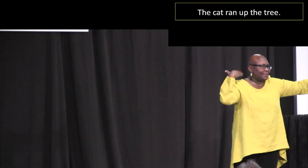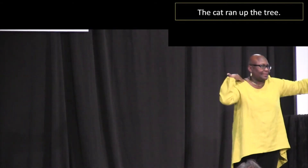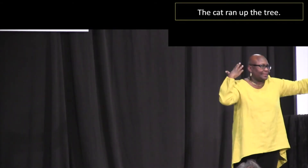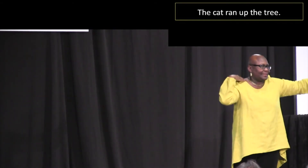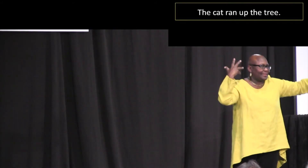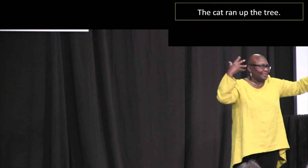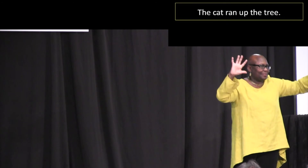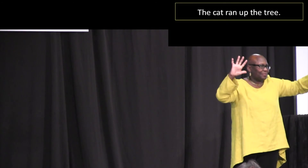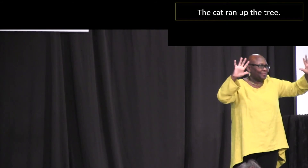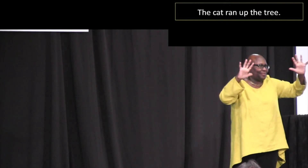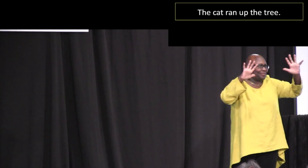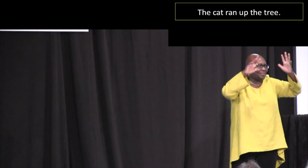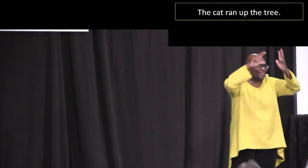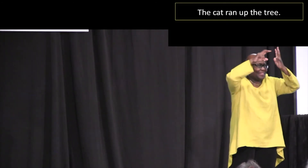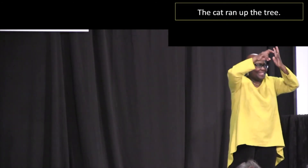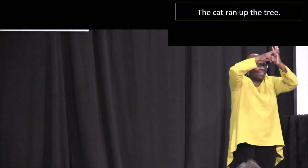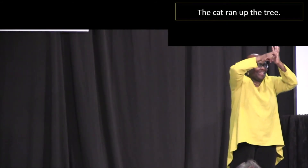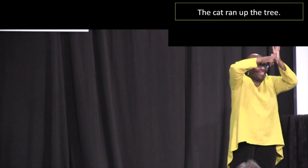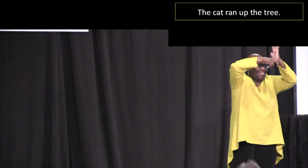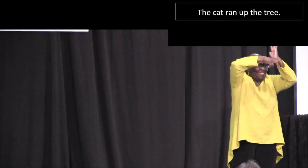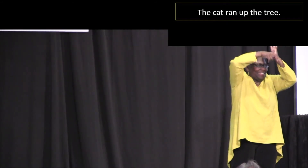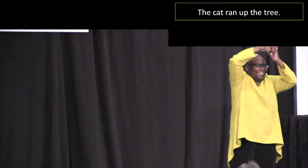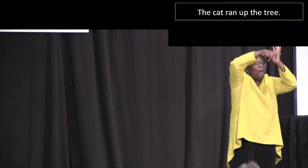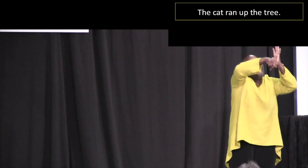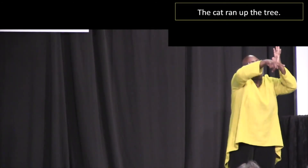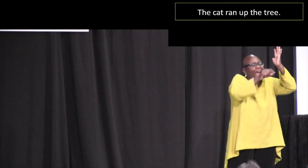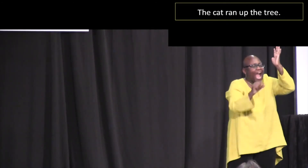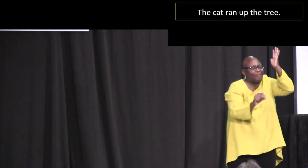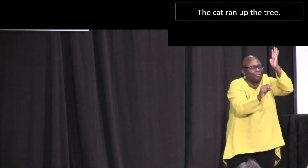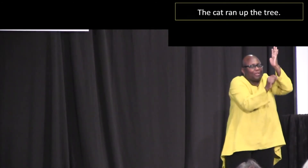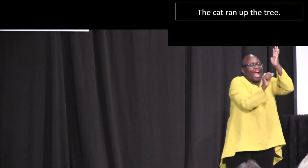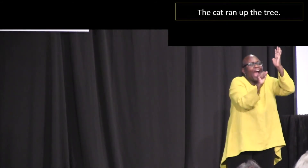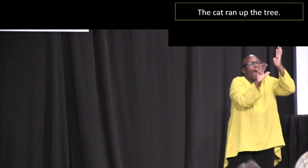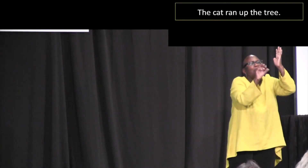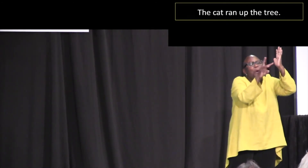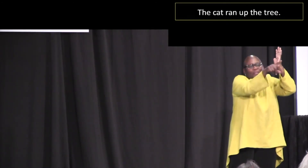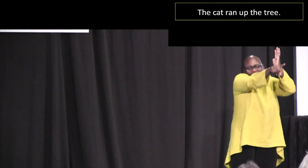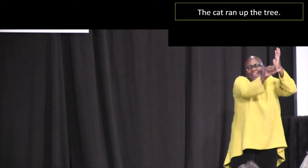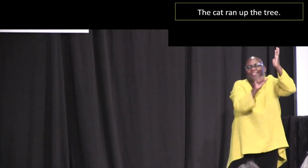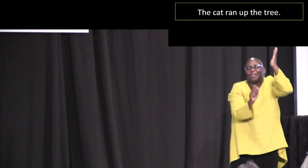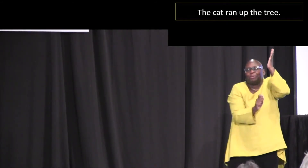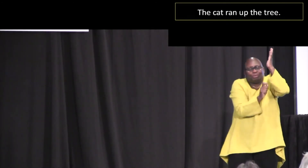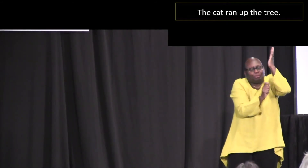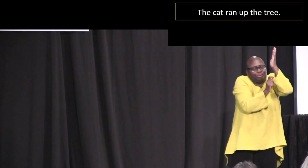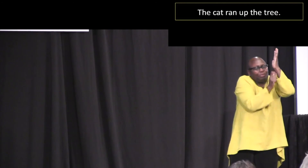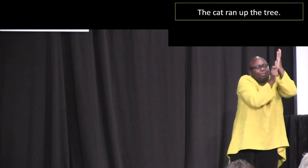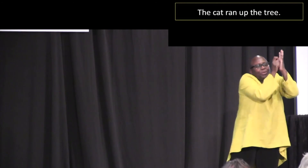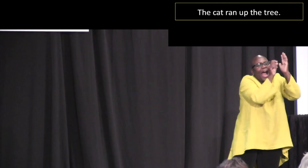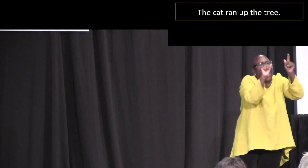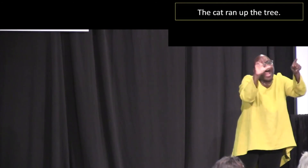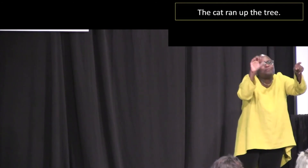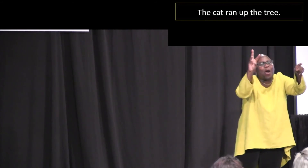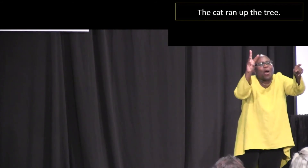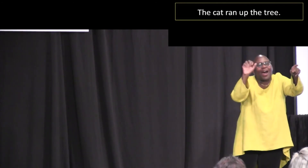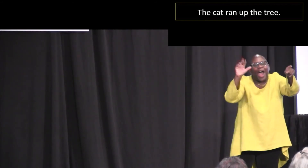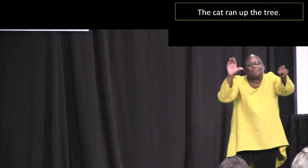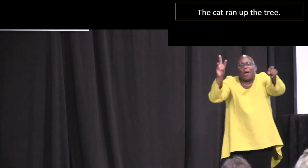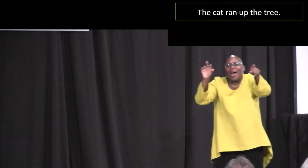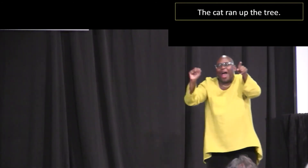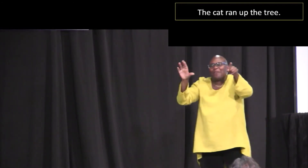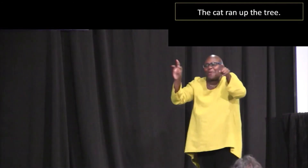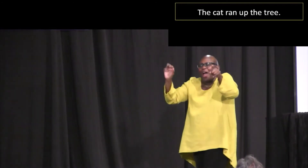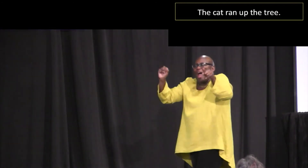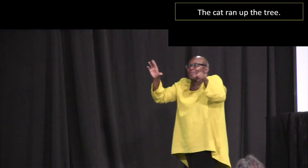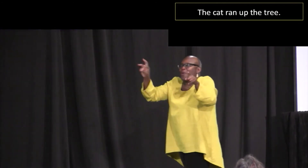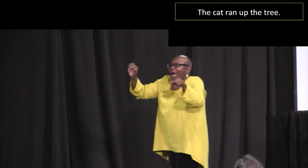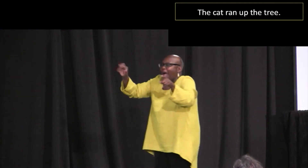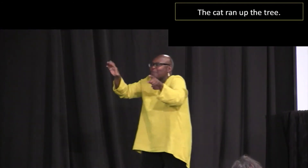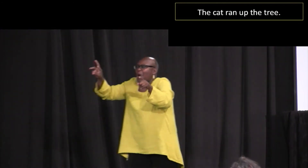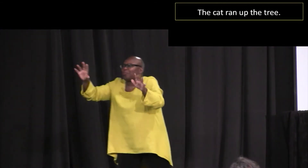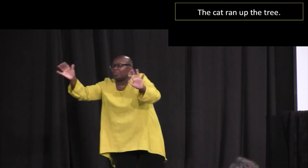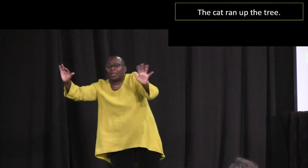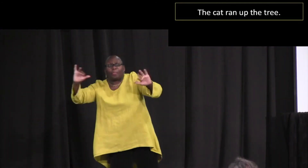Darn. You are outliners in my research outcomes. The cat should be in the tree.